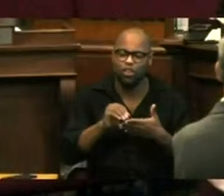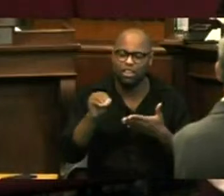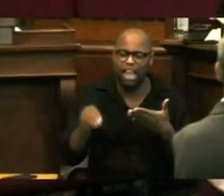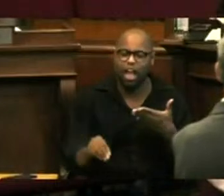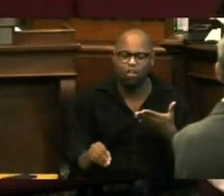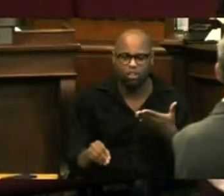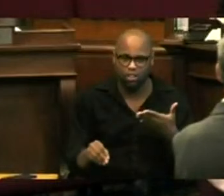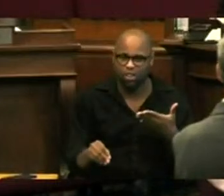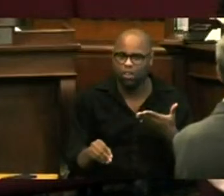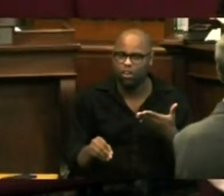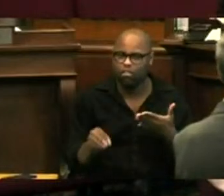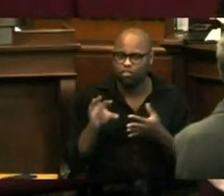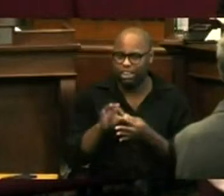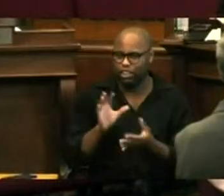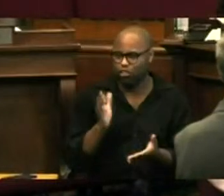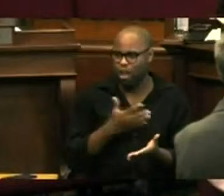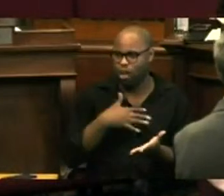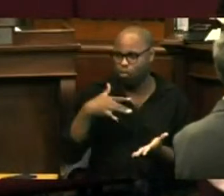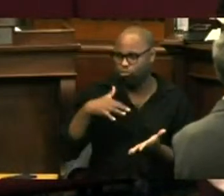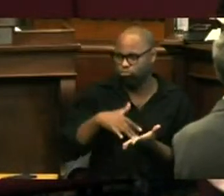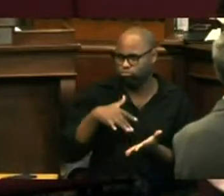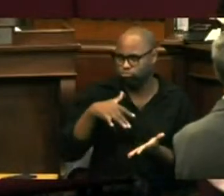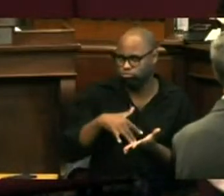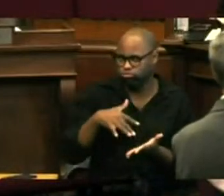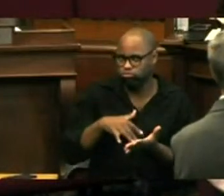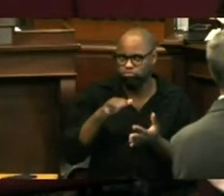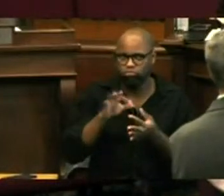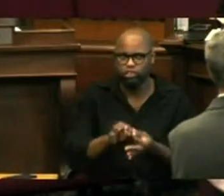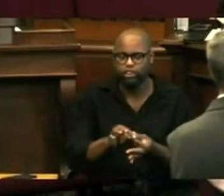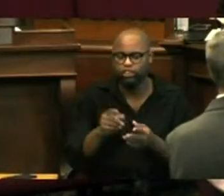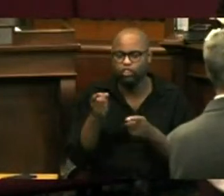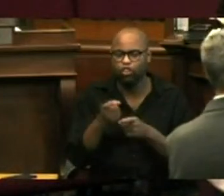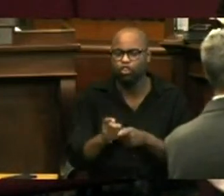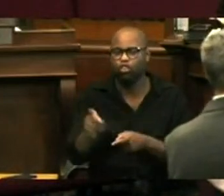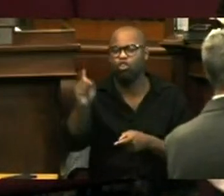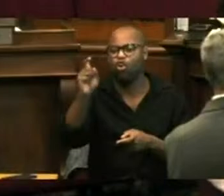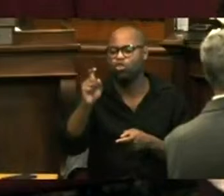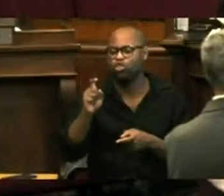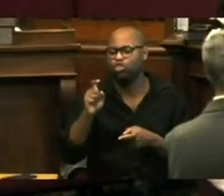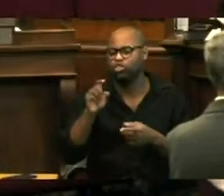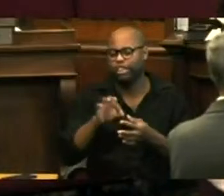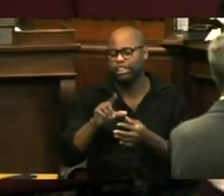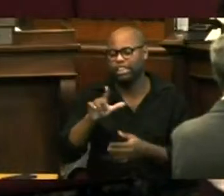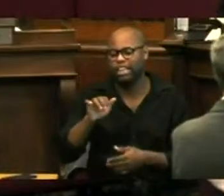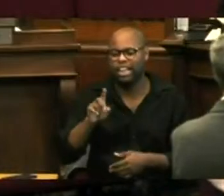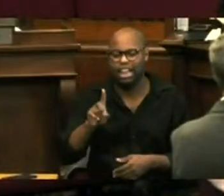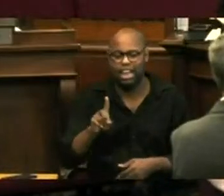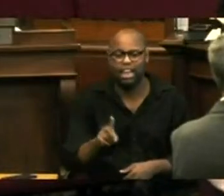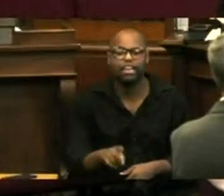really depends on the outcome of